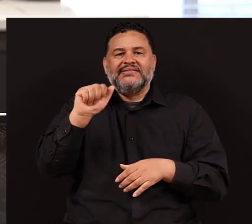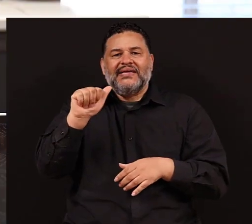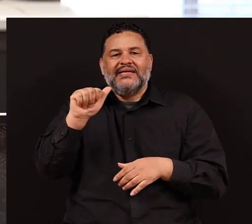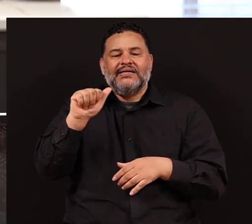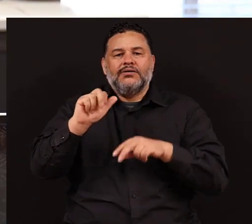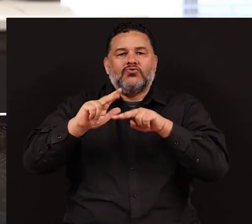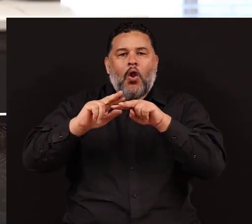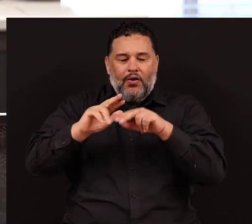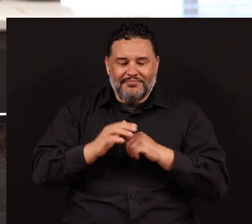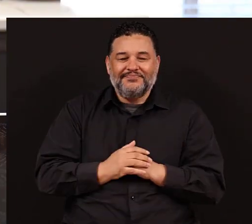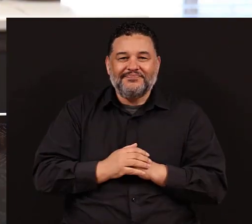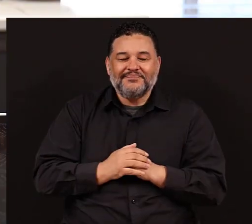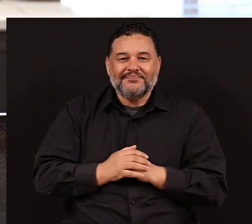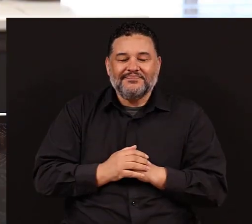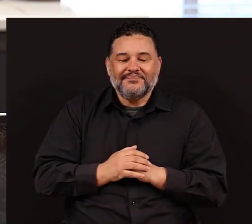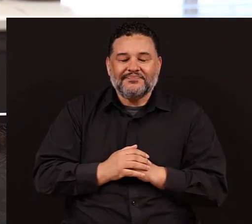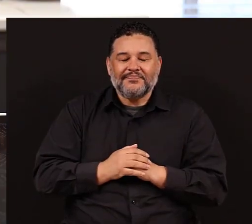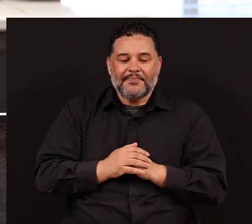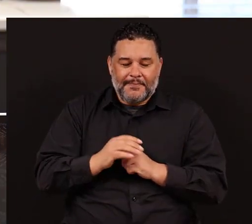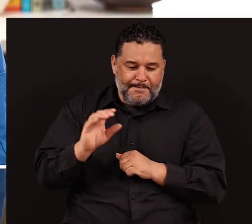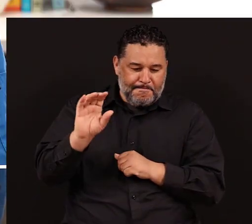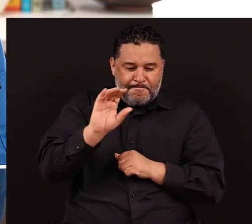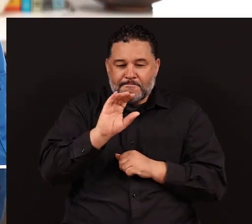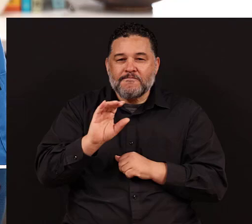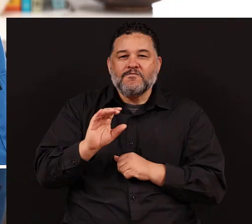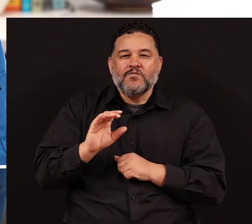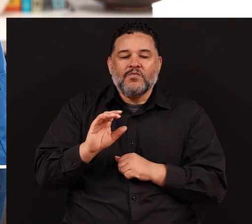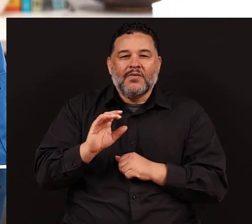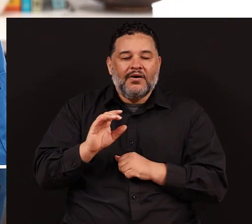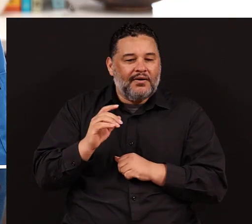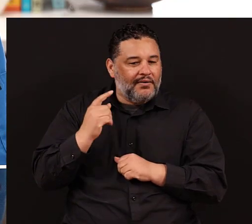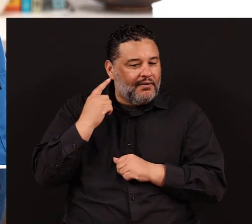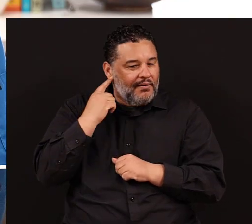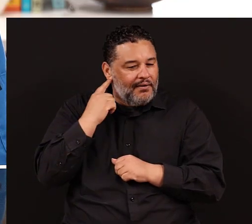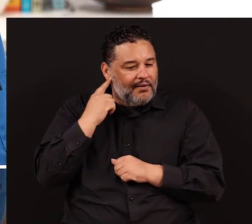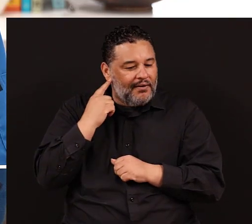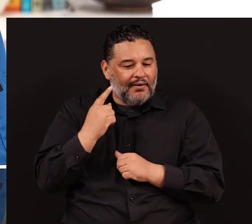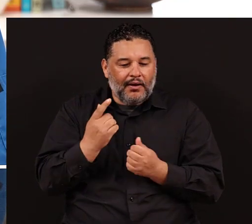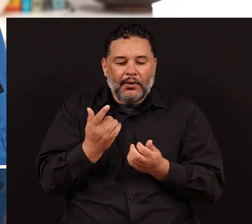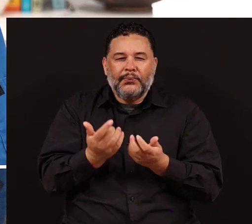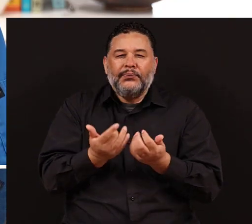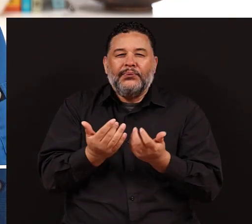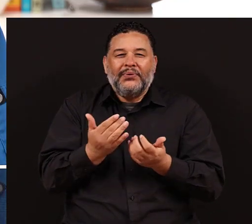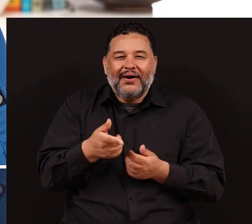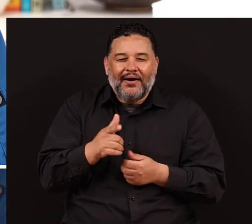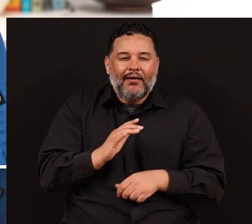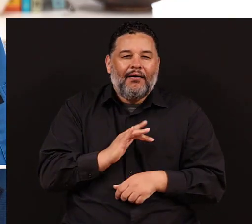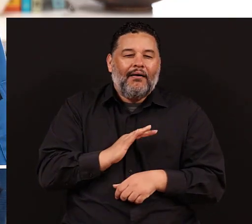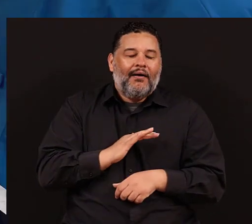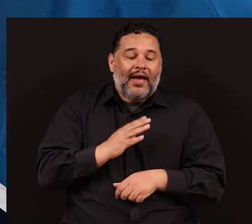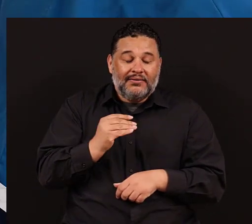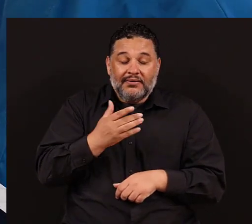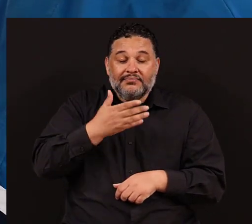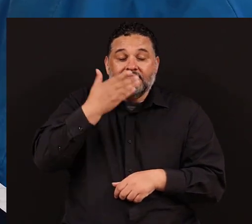There's nothing better when you're cooking than to get that sound of something sizzling in your skillet, and then the smell as it's cooking,